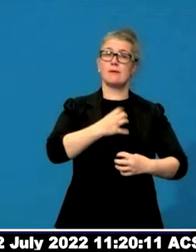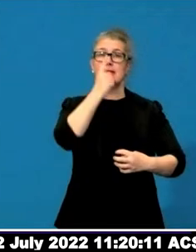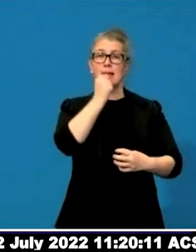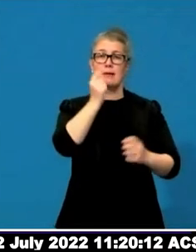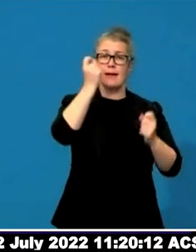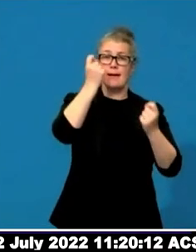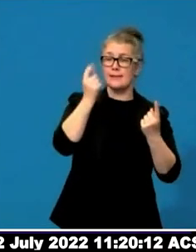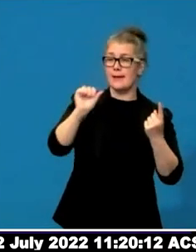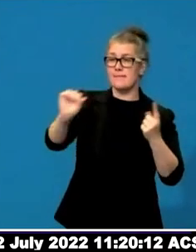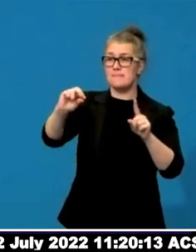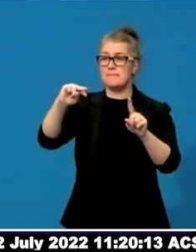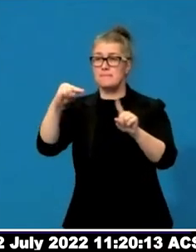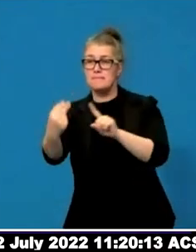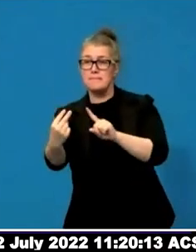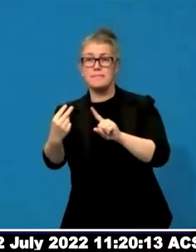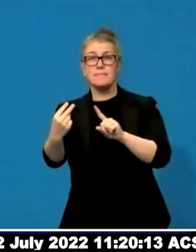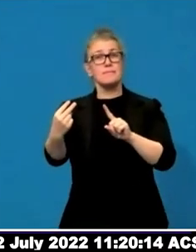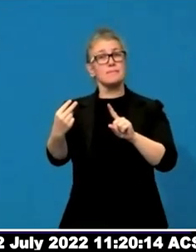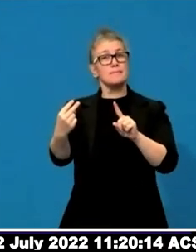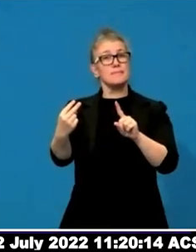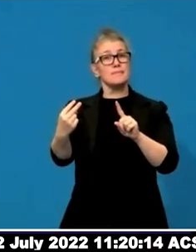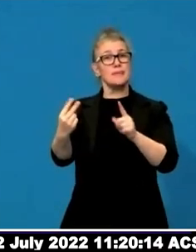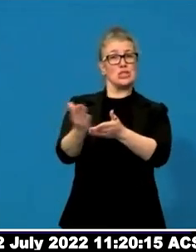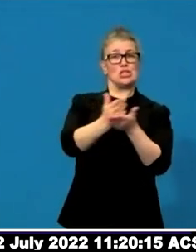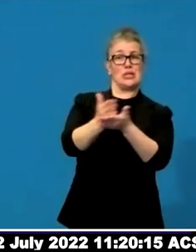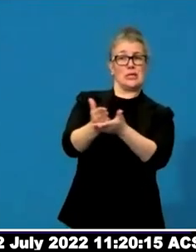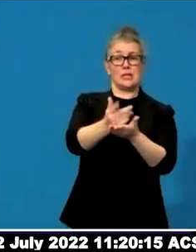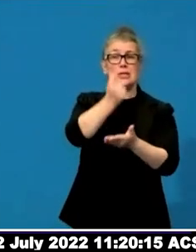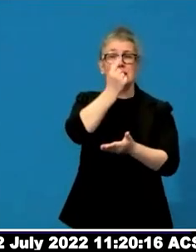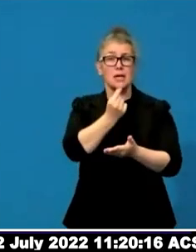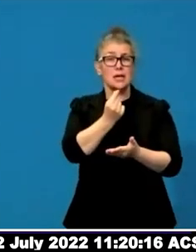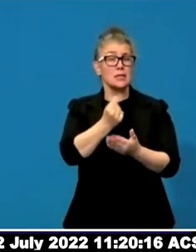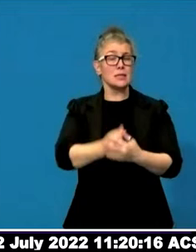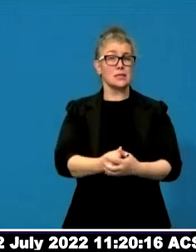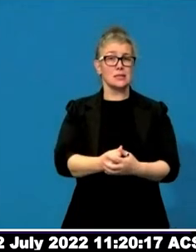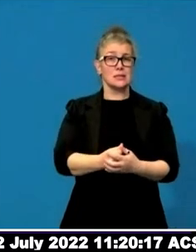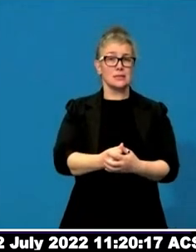or have that lens themselves. And that's been demonstrated in the Territory